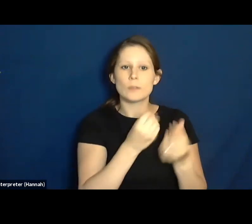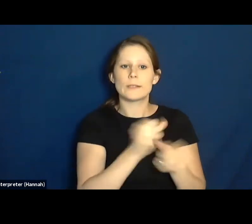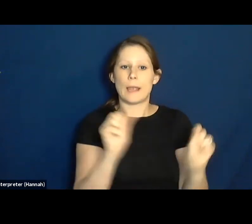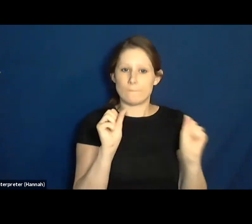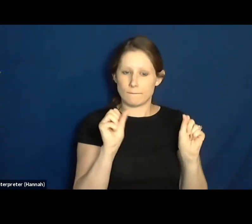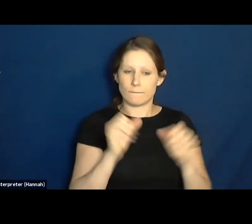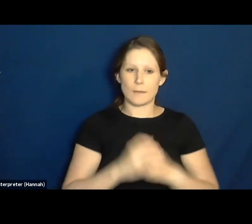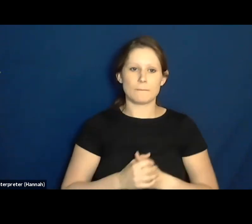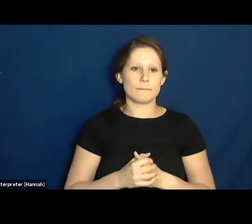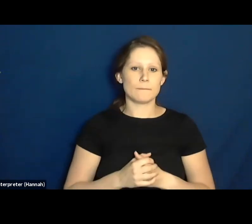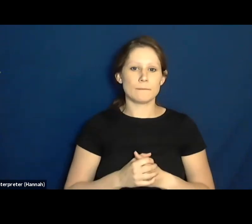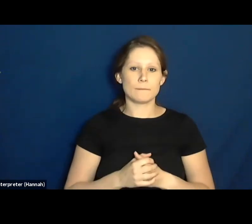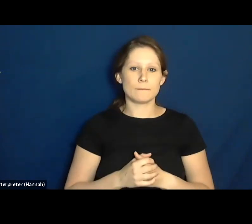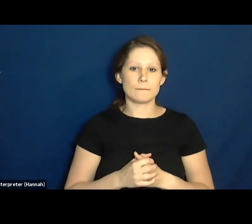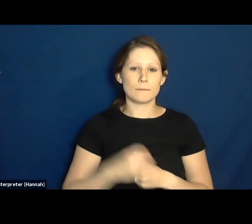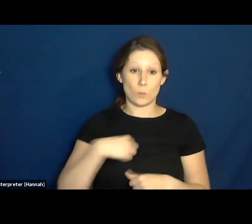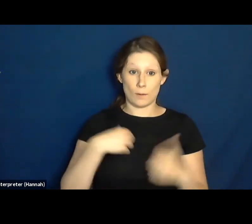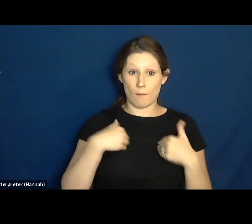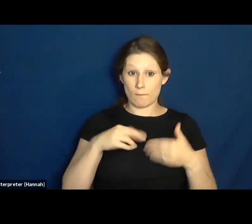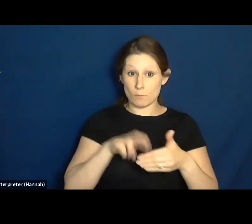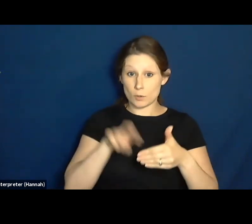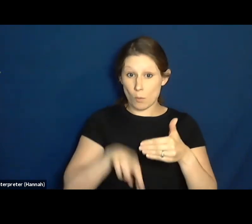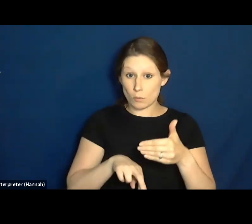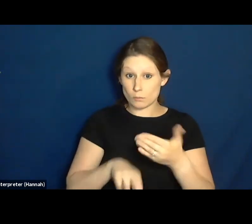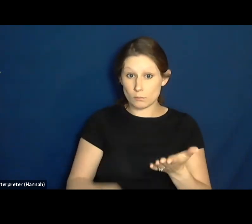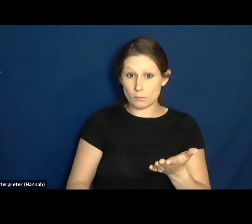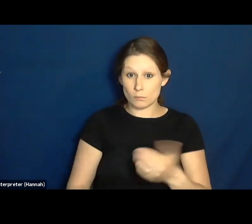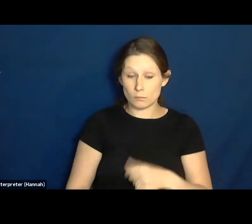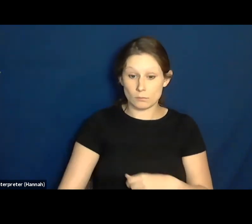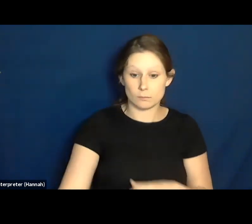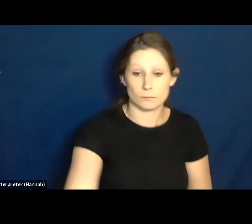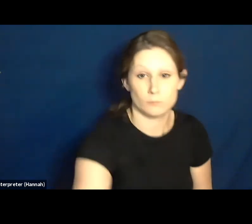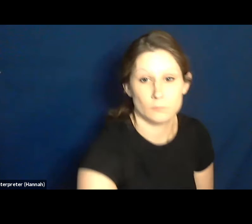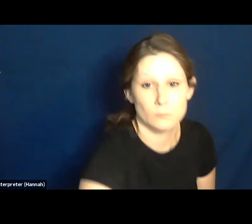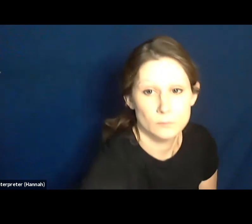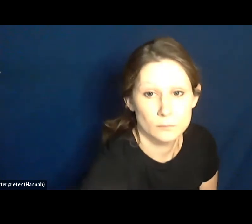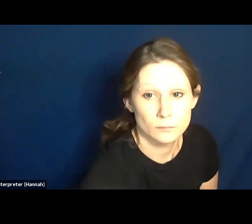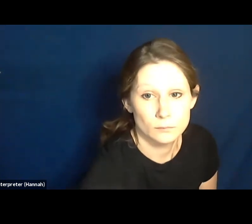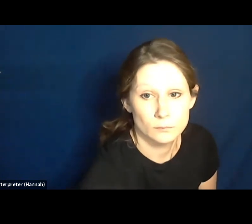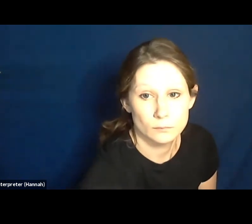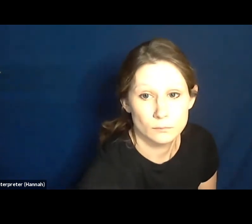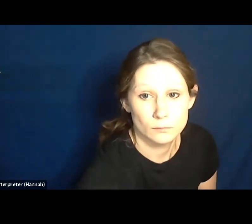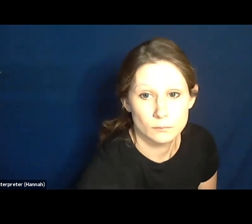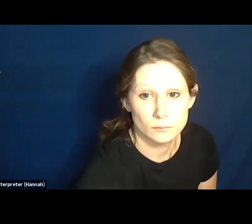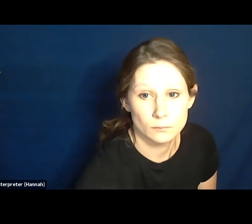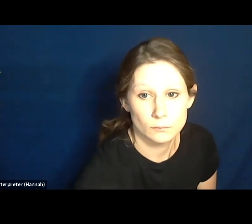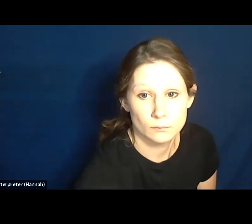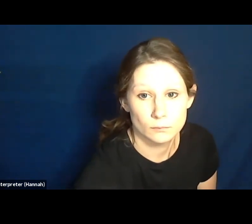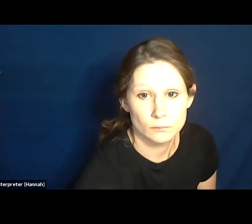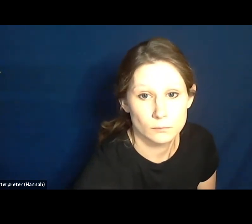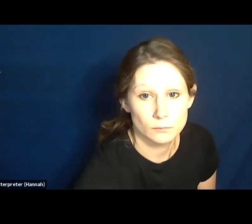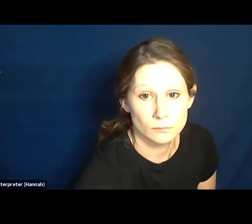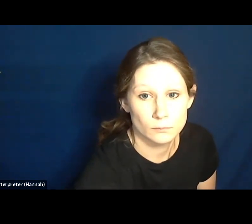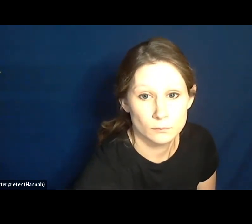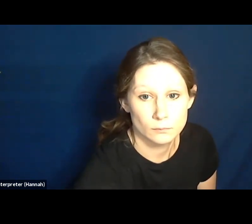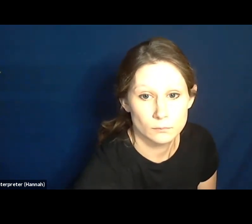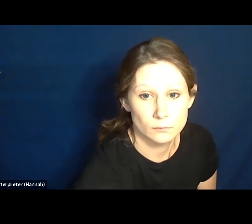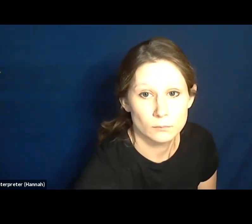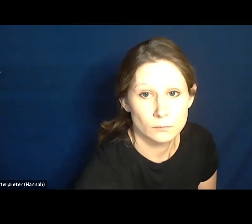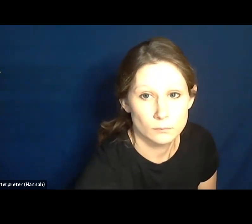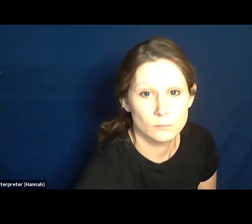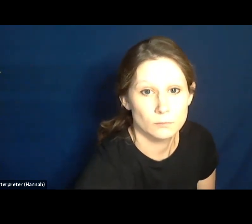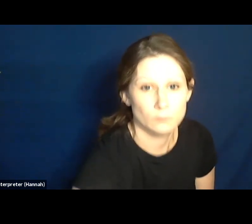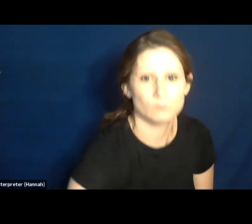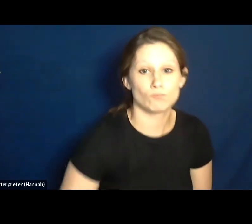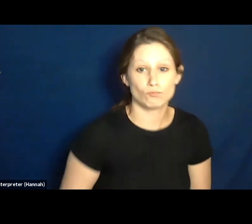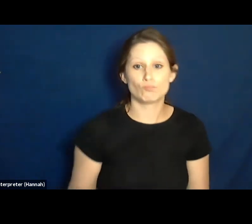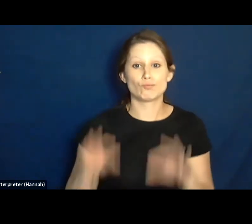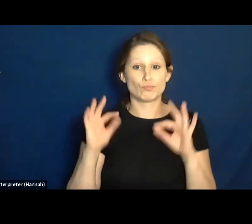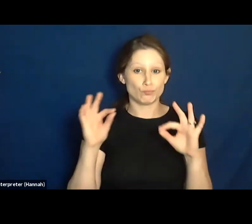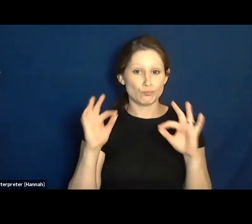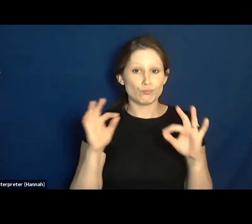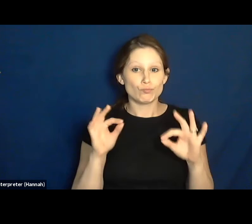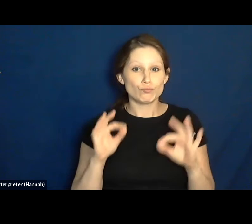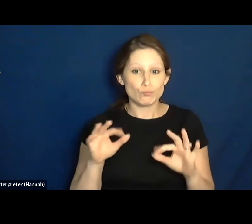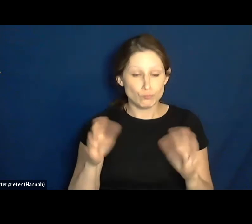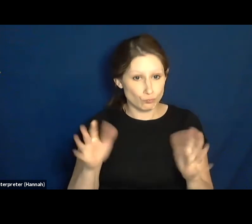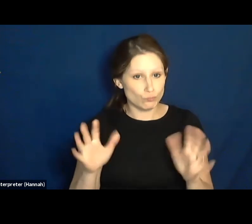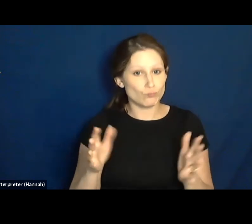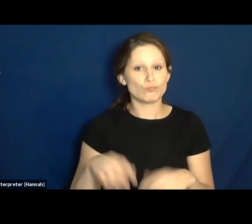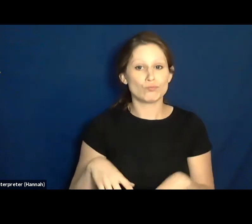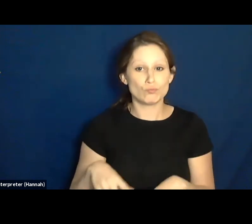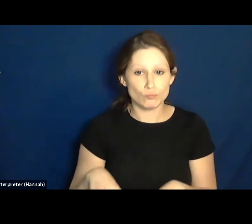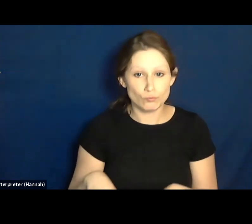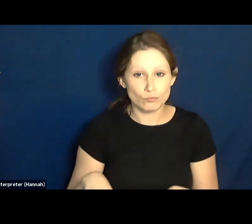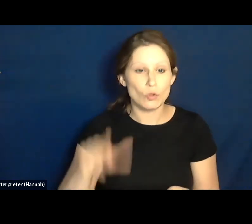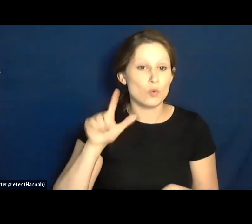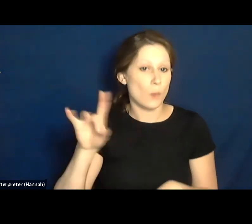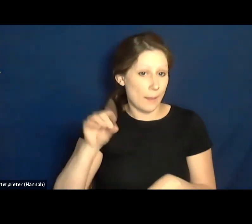Do we have the results of the poll yet? We have about 28% are certified. They join